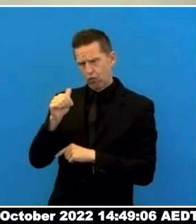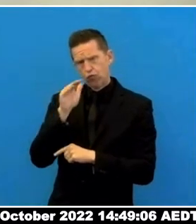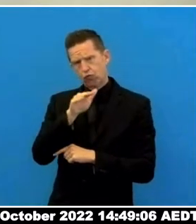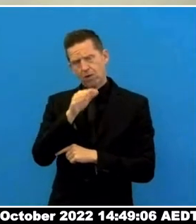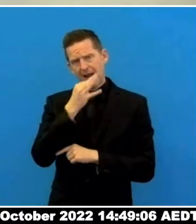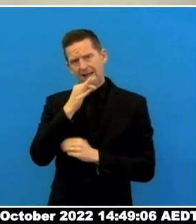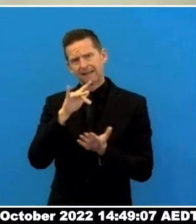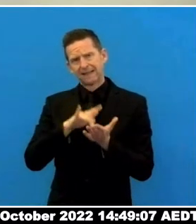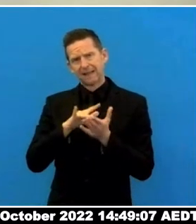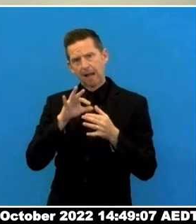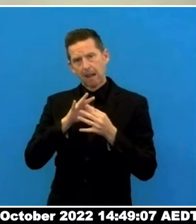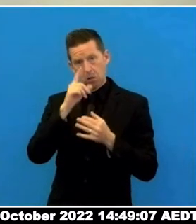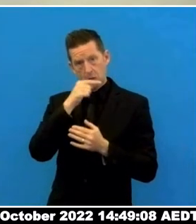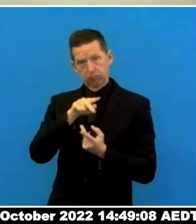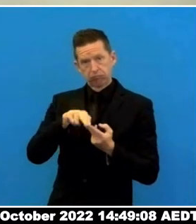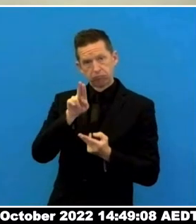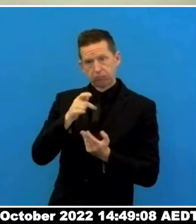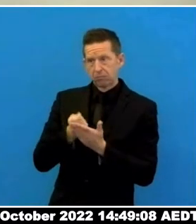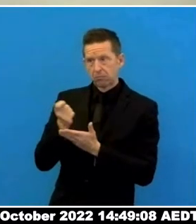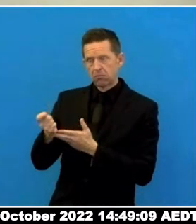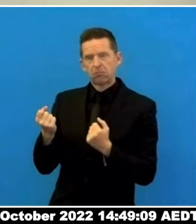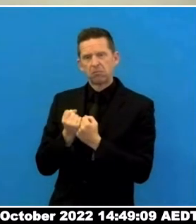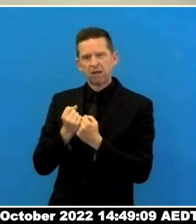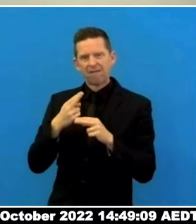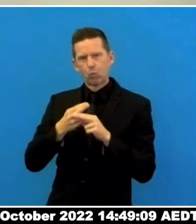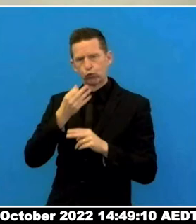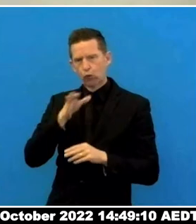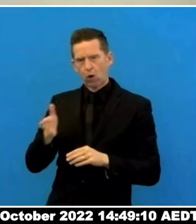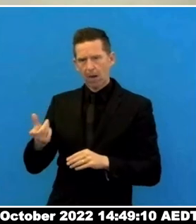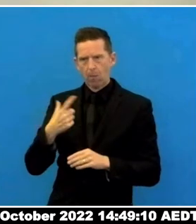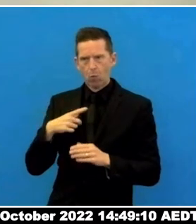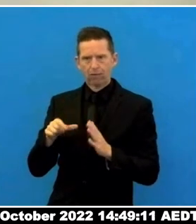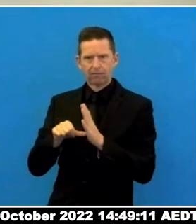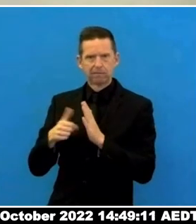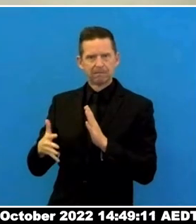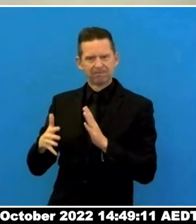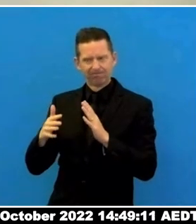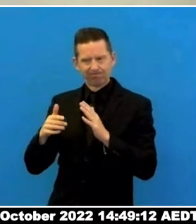if they could increase payments for your daughter because of the costs of looking at her.